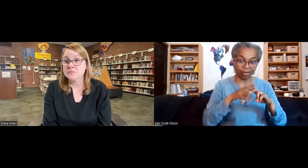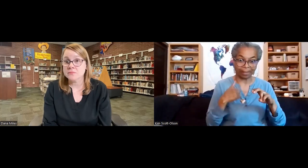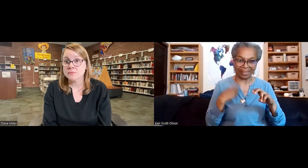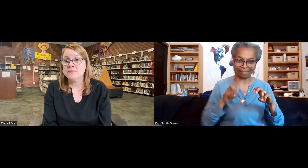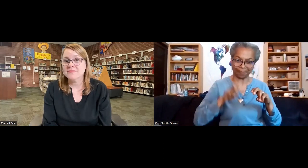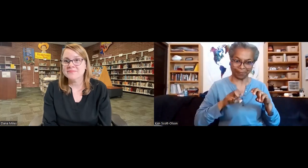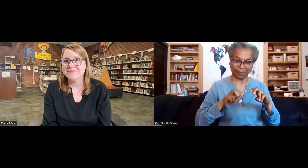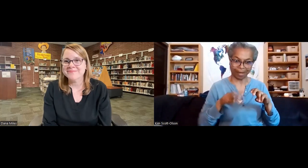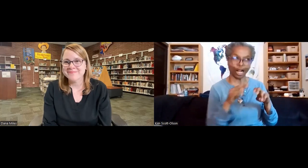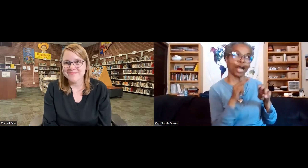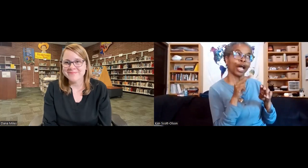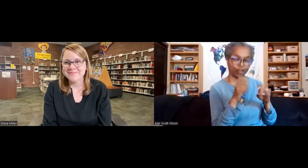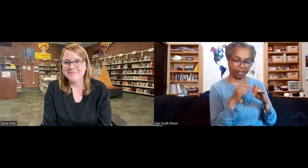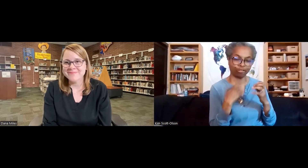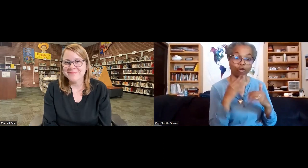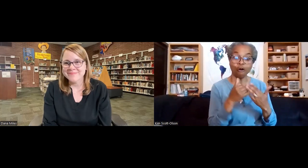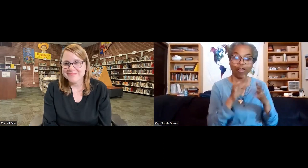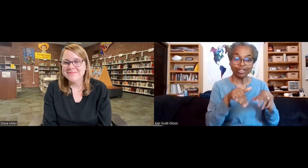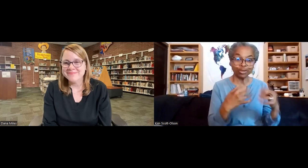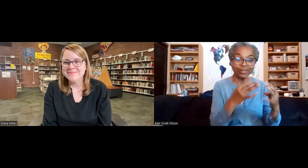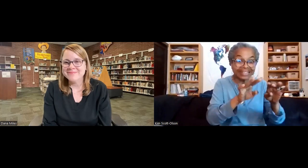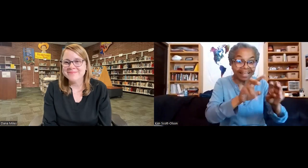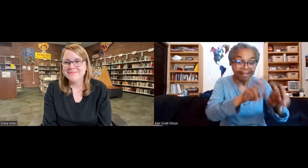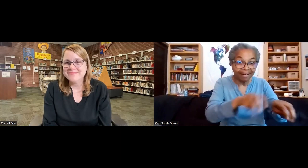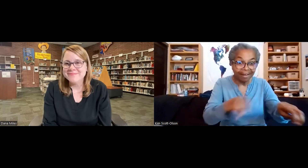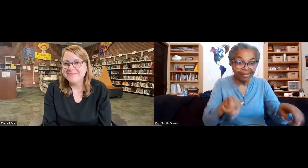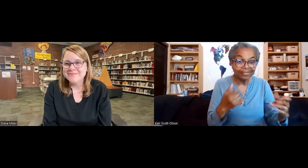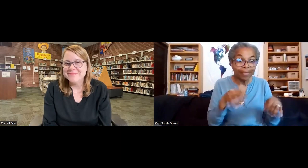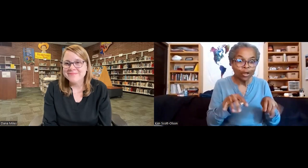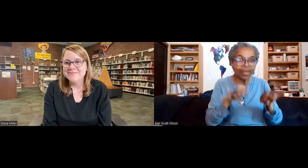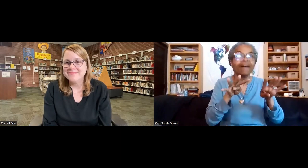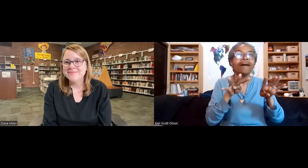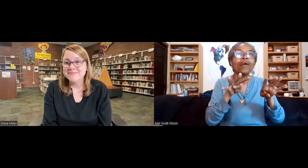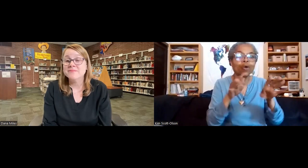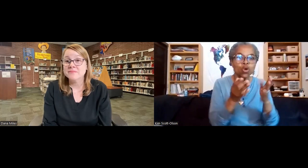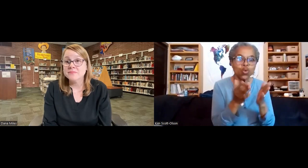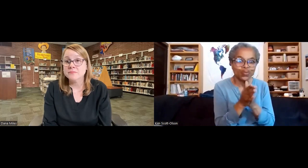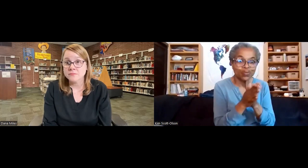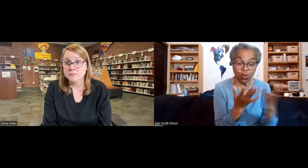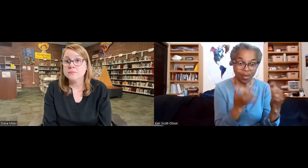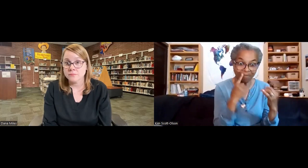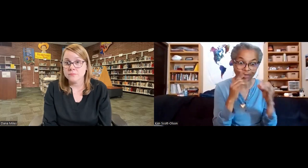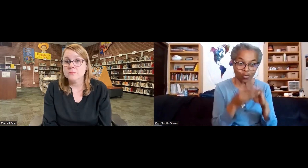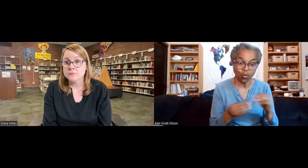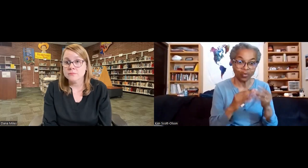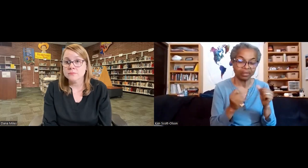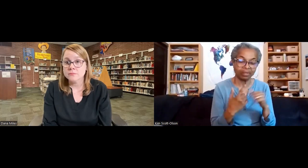I'm sitting next to her watching her and the children are all seated, looking at the teacher all ready and excited for the story.